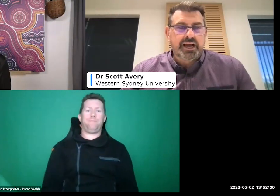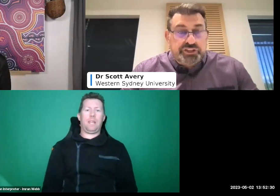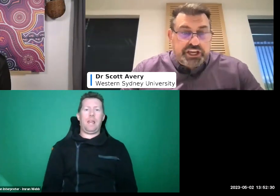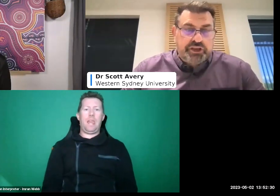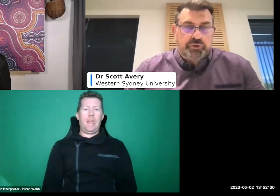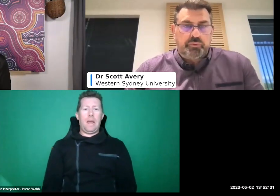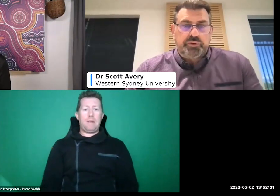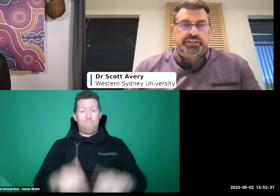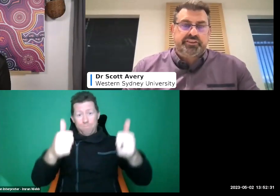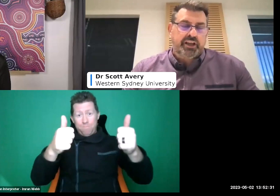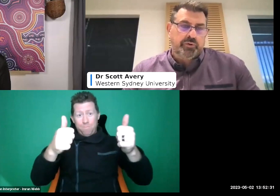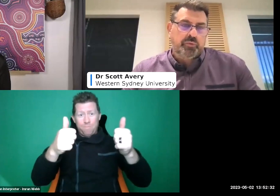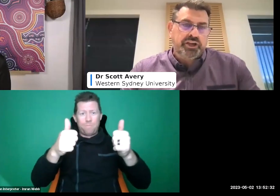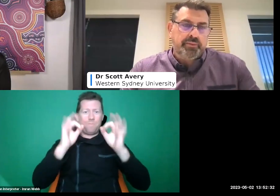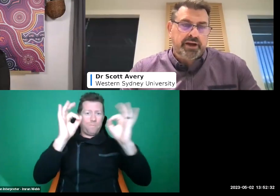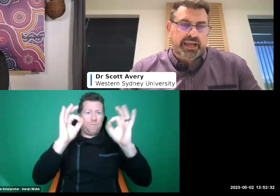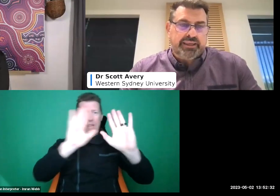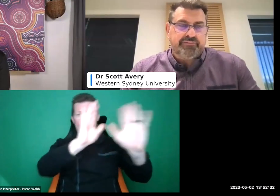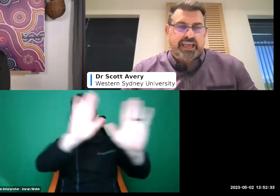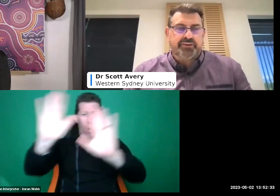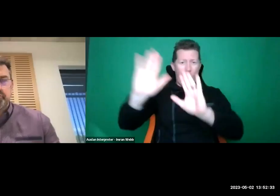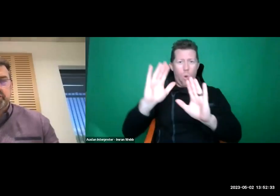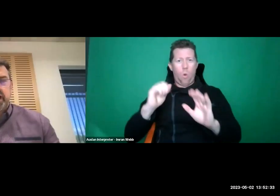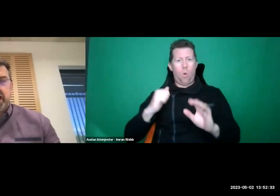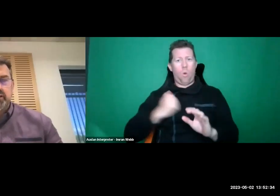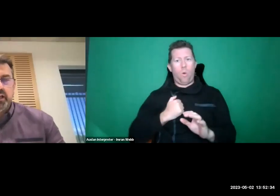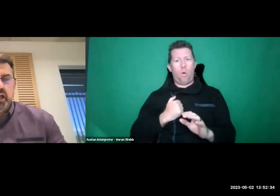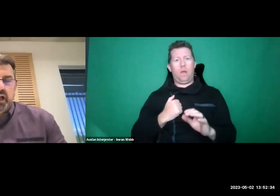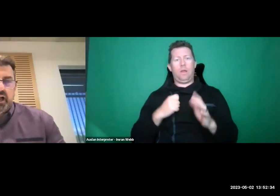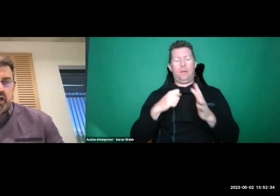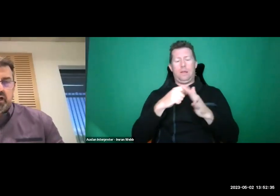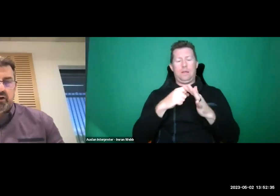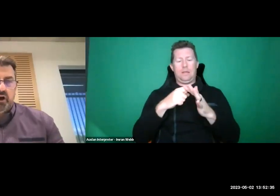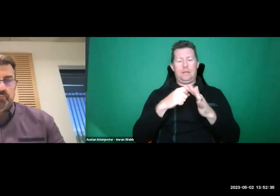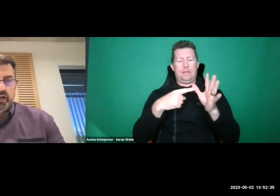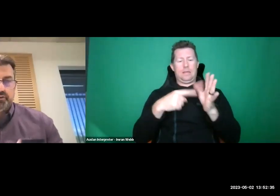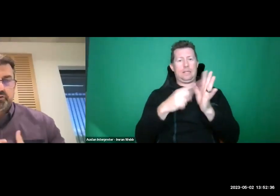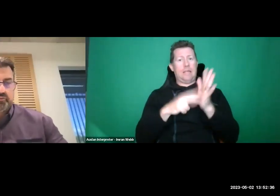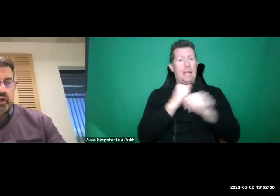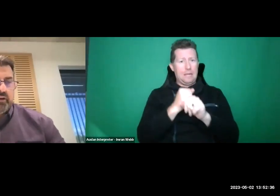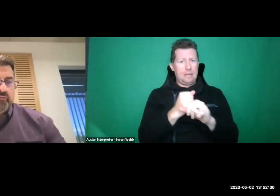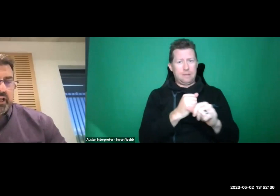Guudji yiigu, which is hello and welcome in my native language of Gathang. I'm Dr. Scott Avery.